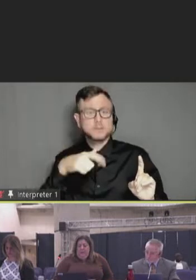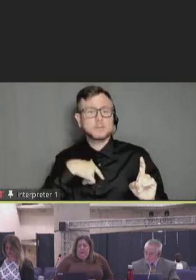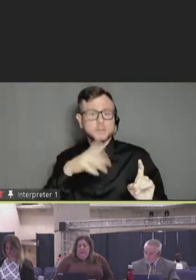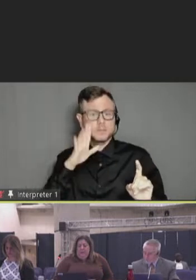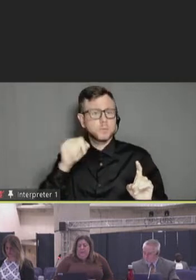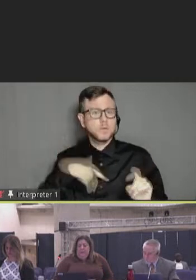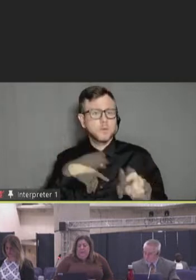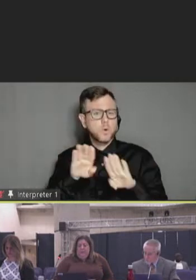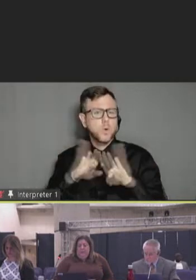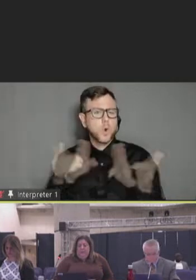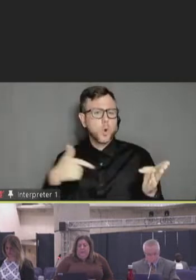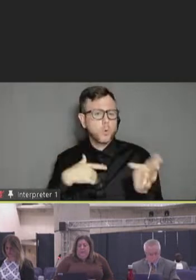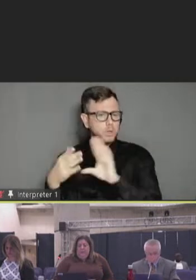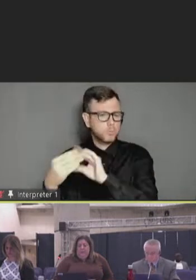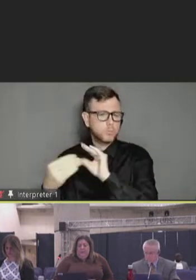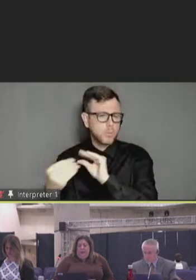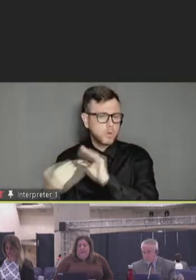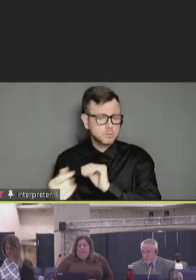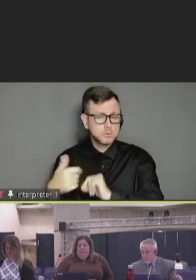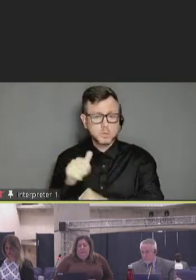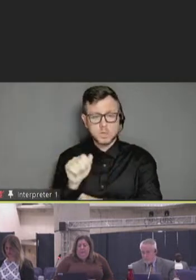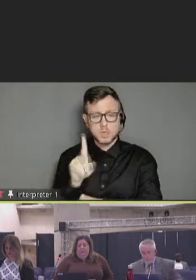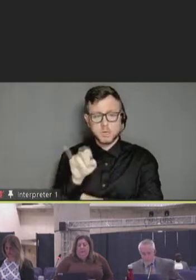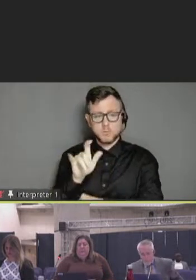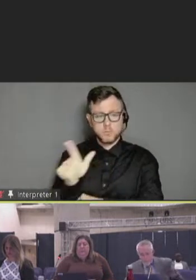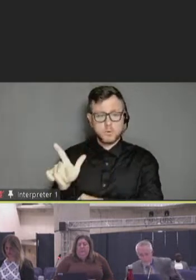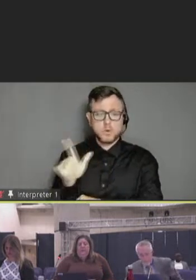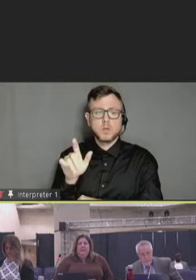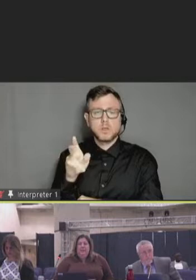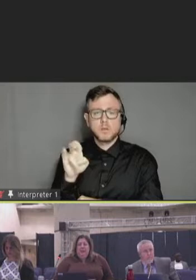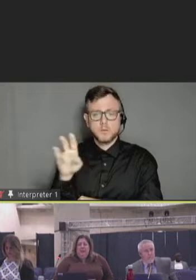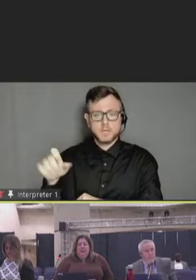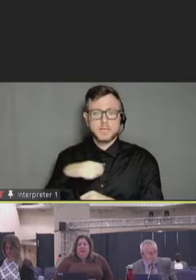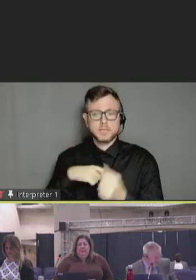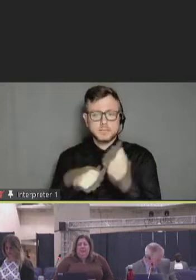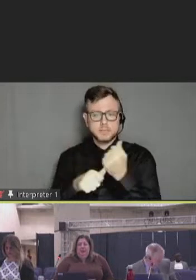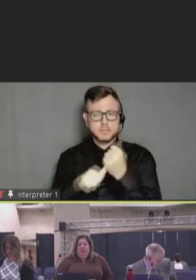For those of you who don't know, Admiral Levine serves as the assistant secretary for health.